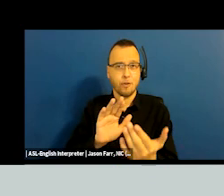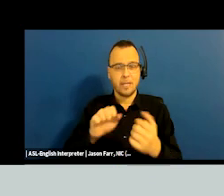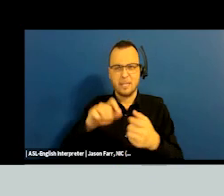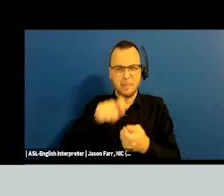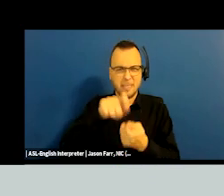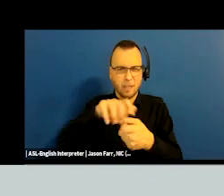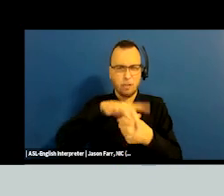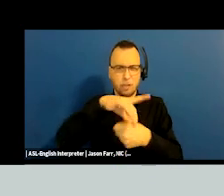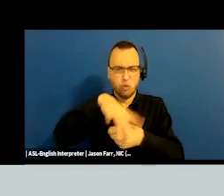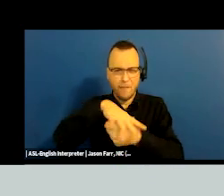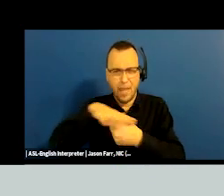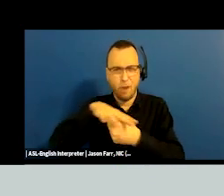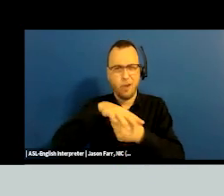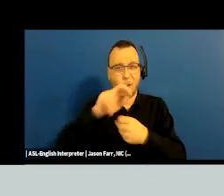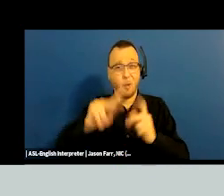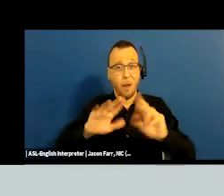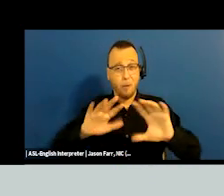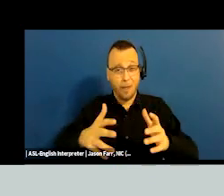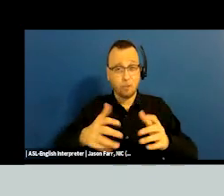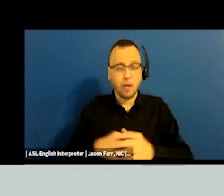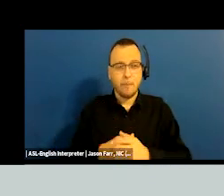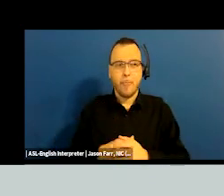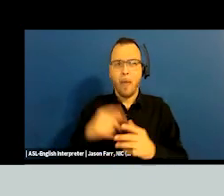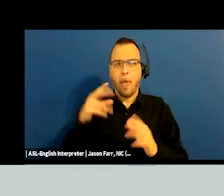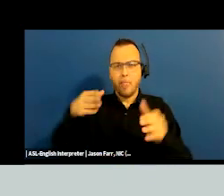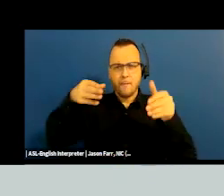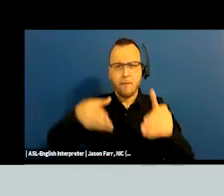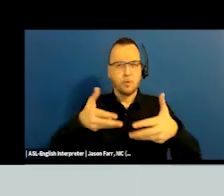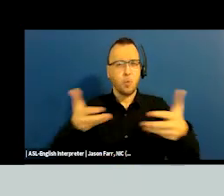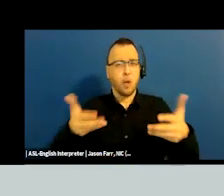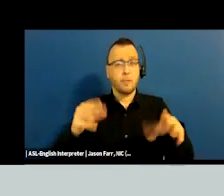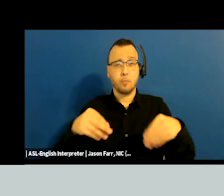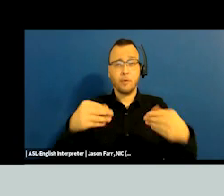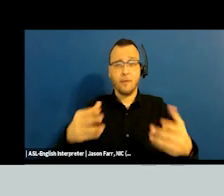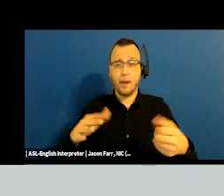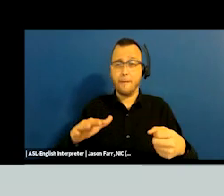The trauma system here, when we talk about the trauma system,